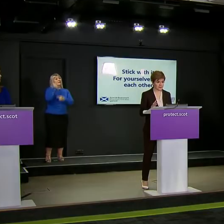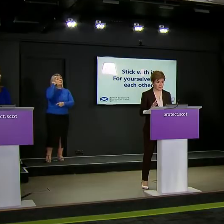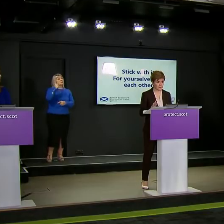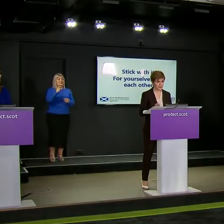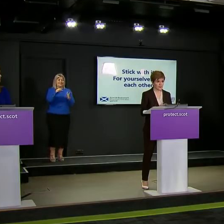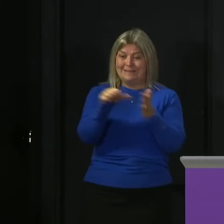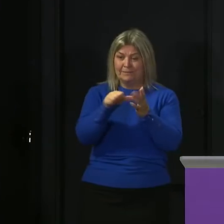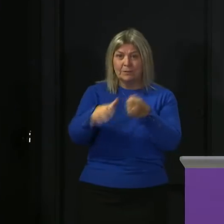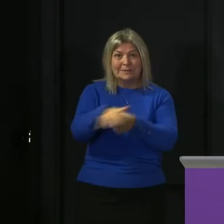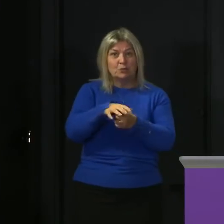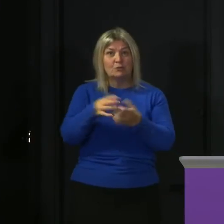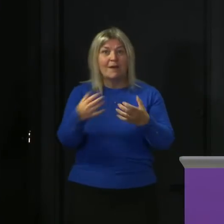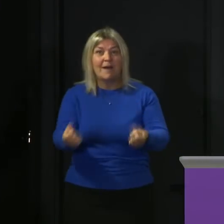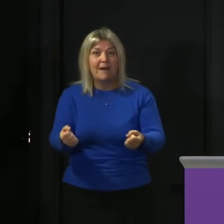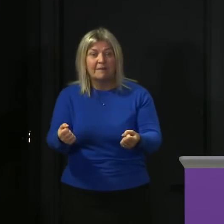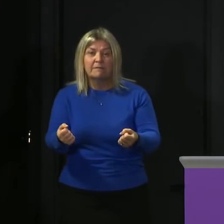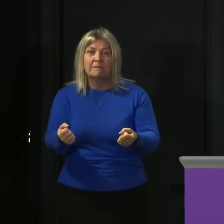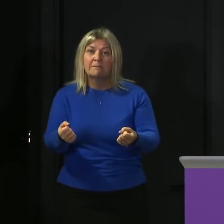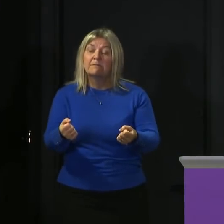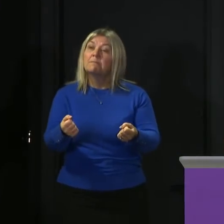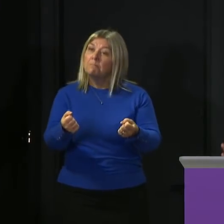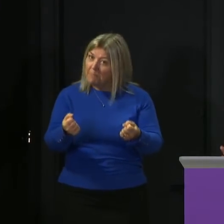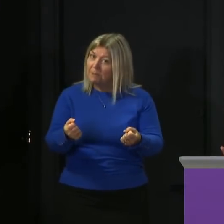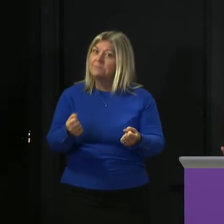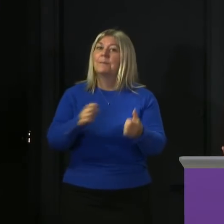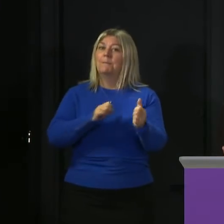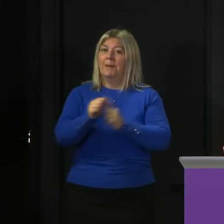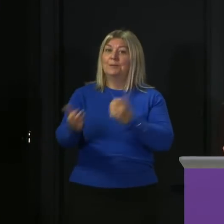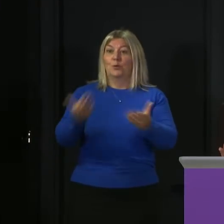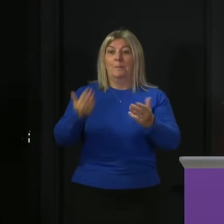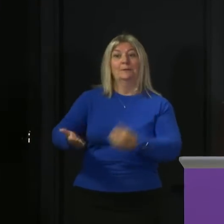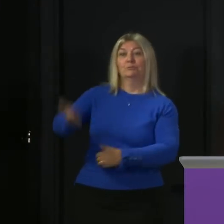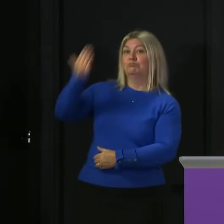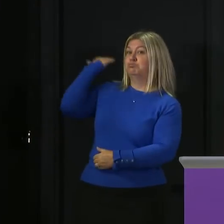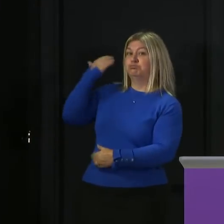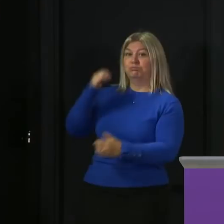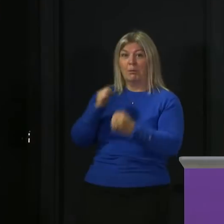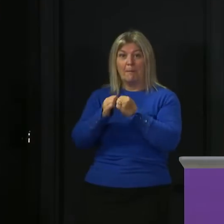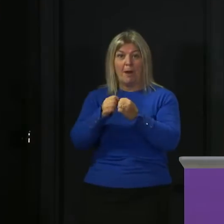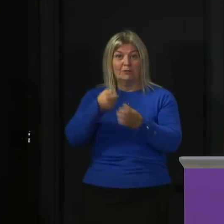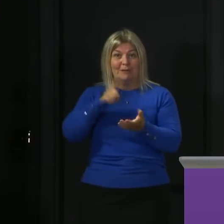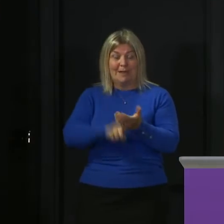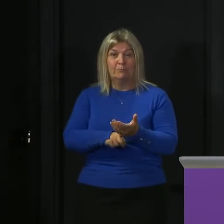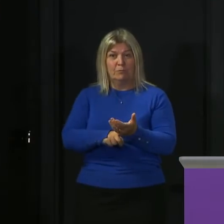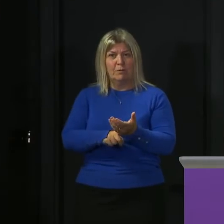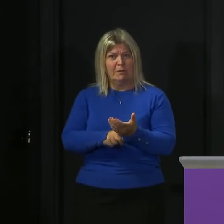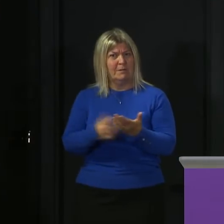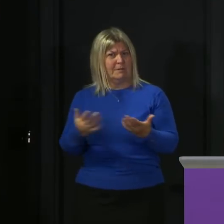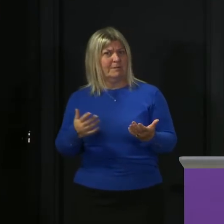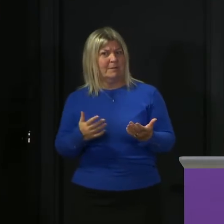us now, we're in a stronger position than we were back in March and April. We've got better testing,